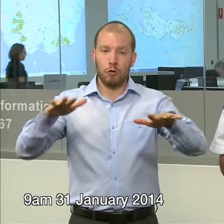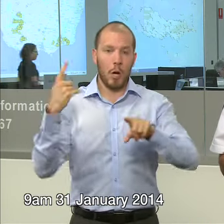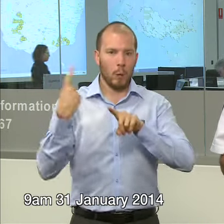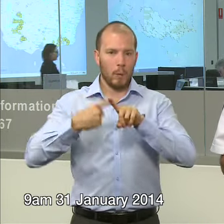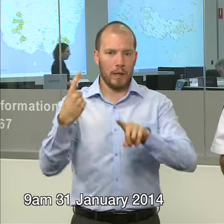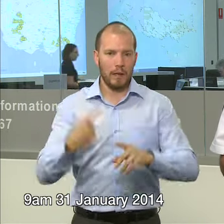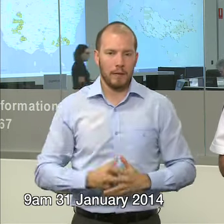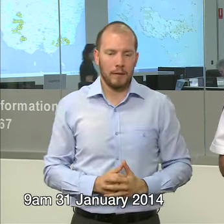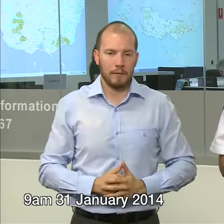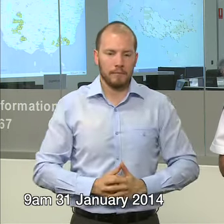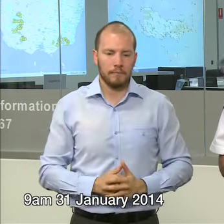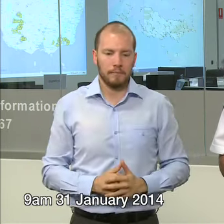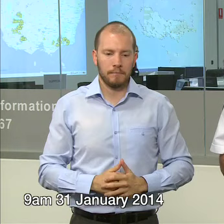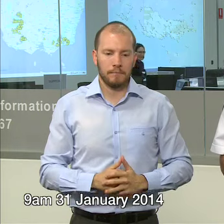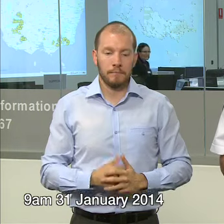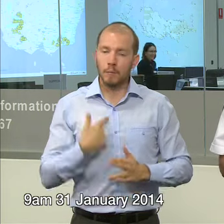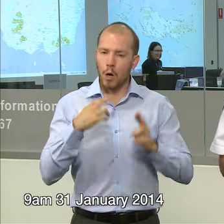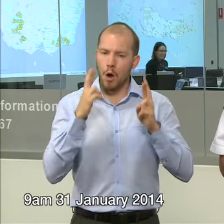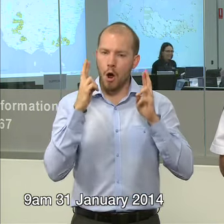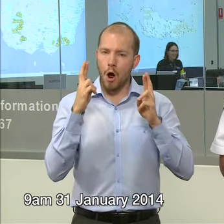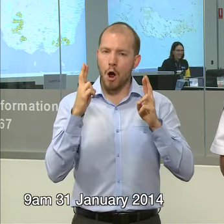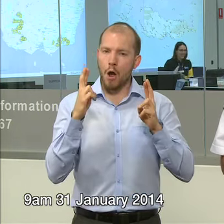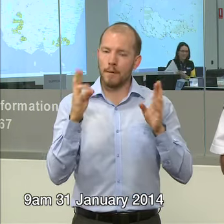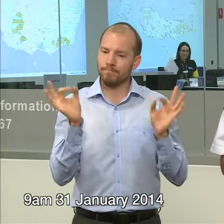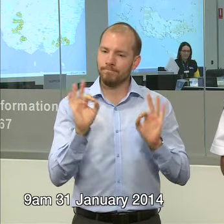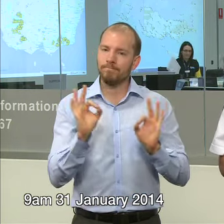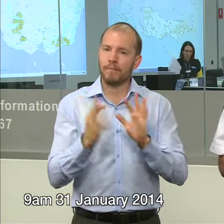The best thing we can wish for is that we donít have any fires running so we rely heavily